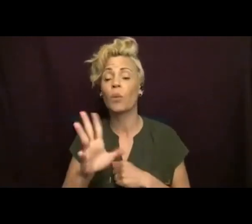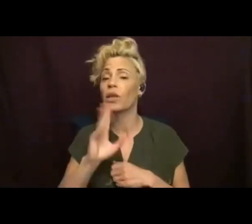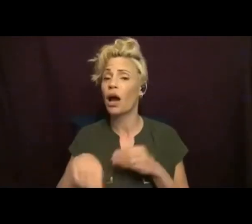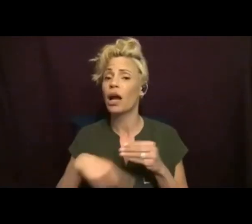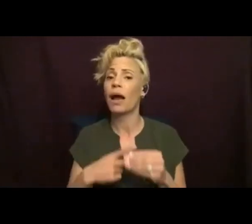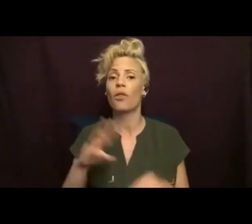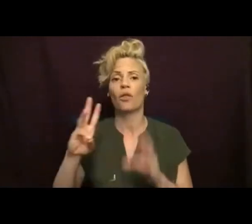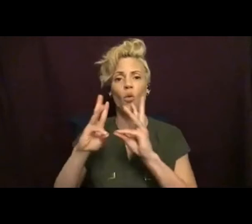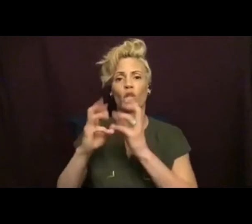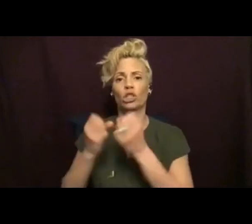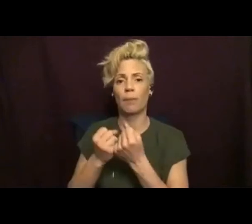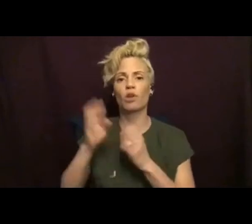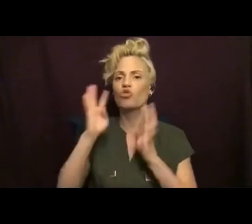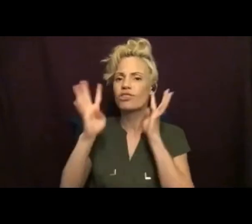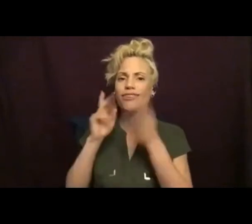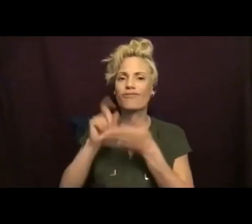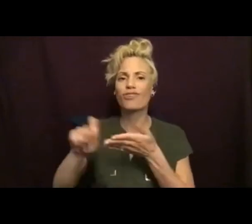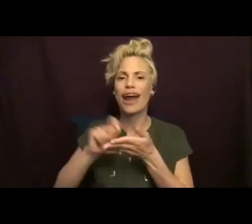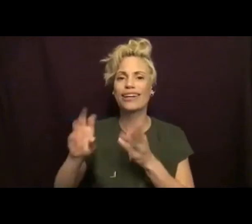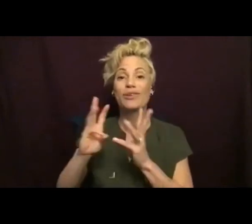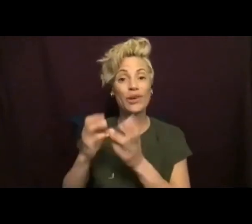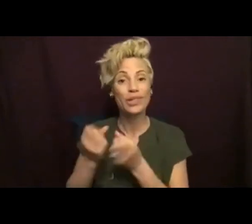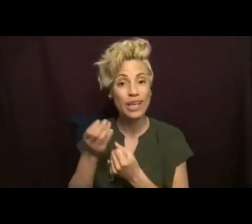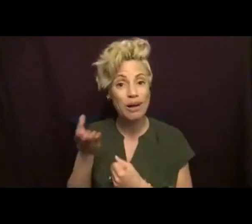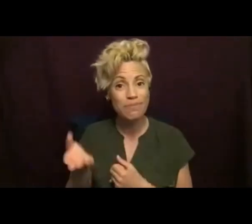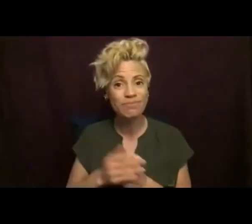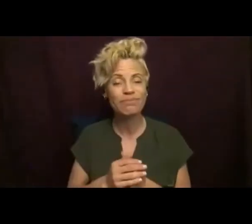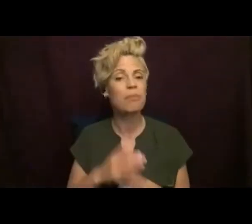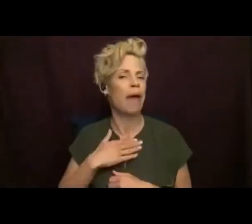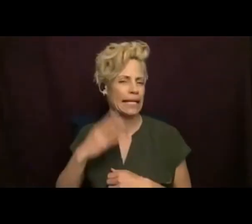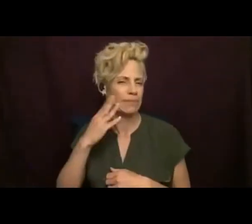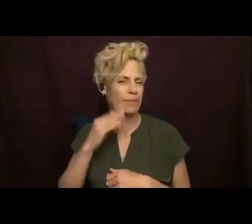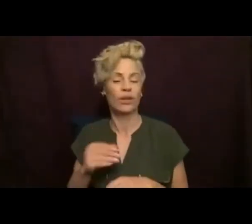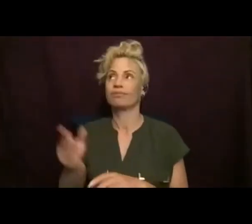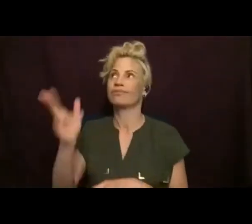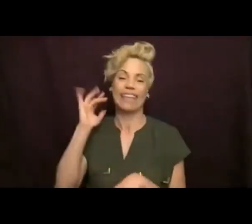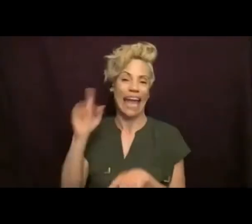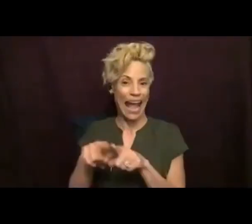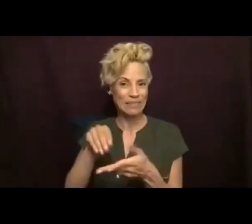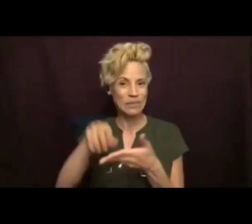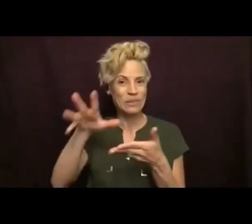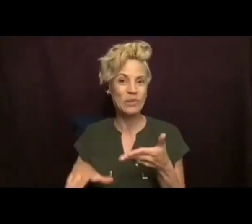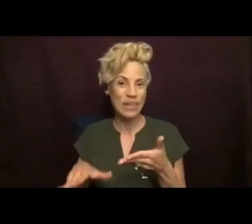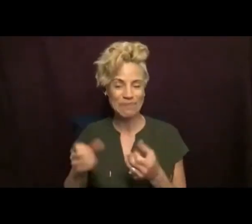the creative writing workshop, which in my experience as a student many years ago, I found generally not,